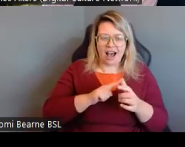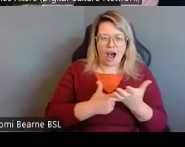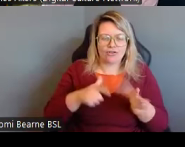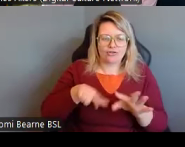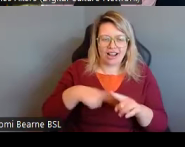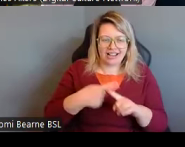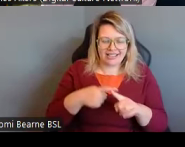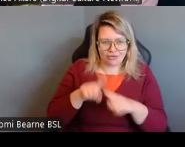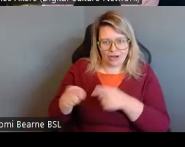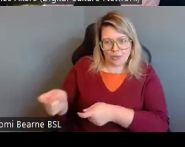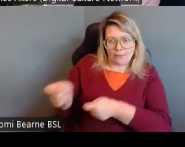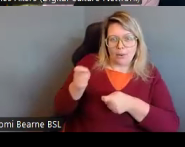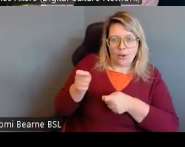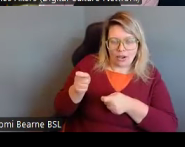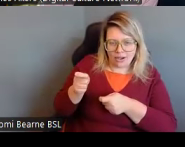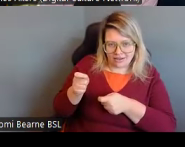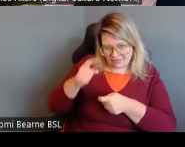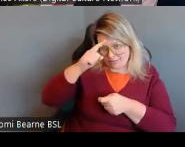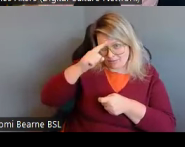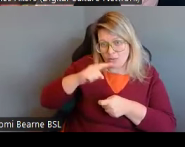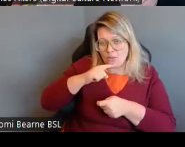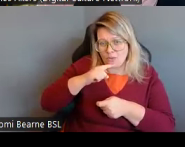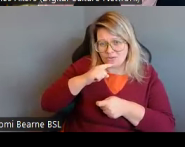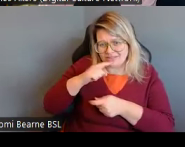Things don't end well for Artax. The reason I've chosen this